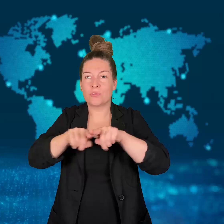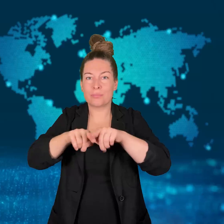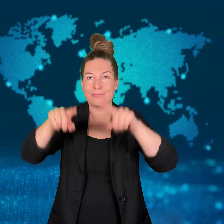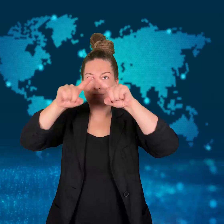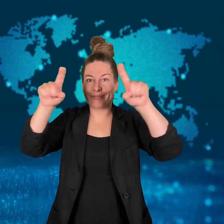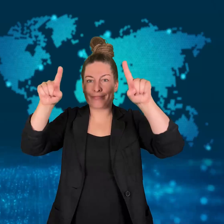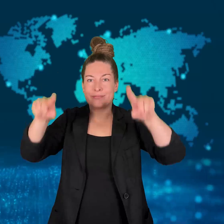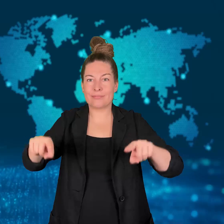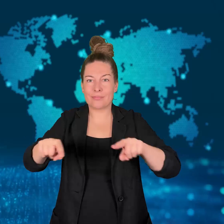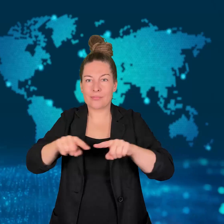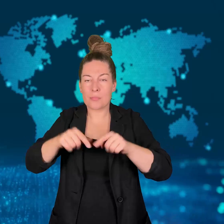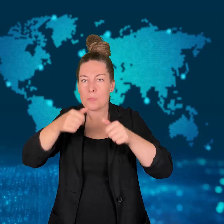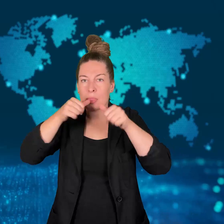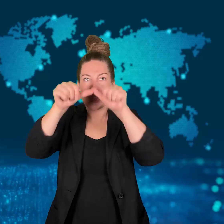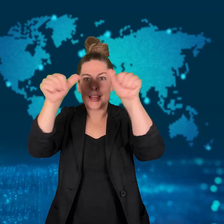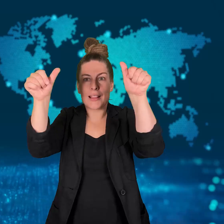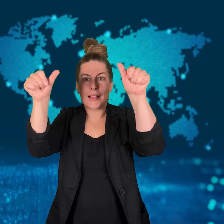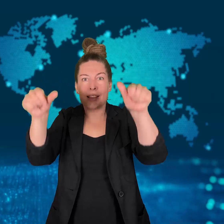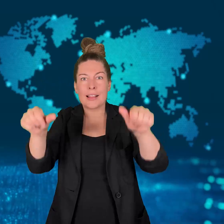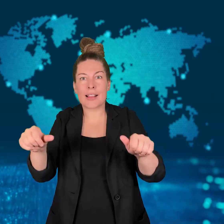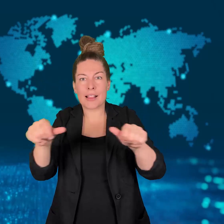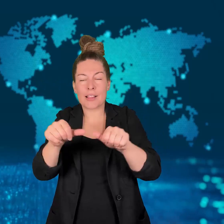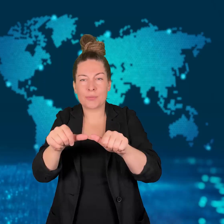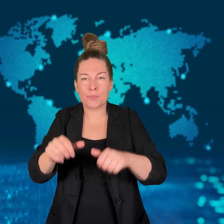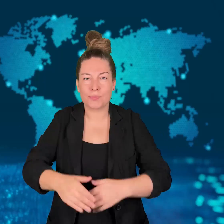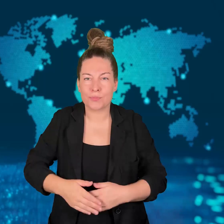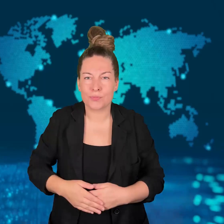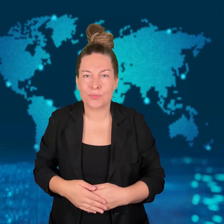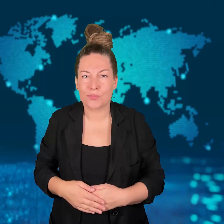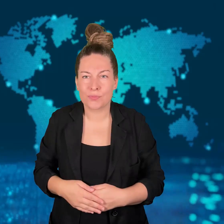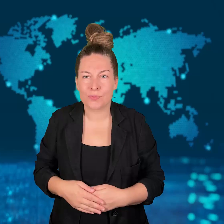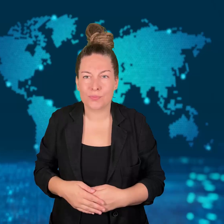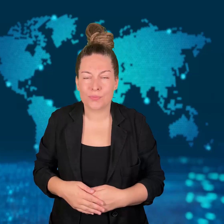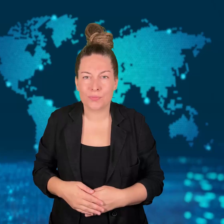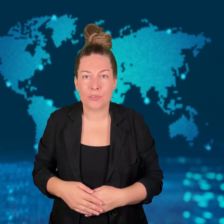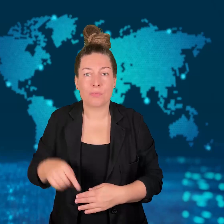Businesses and industrial hubs were disrupted.